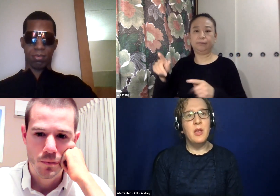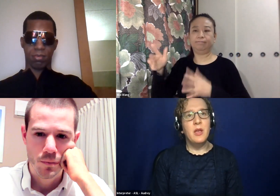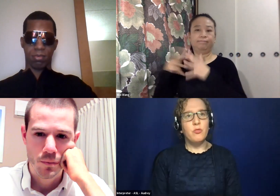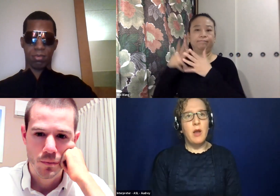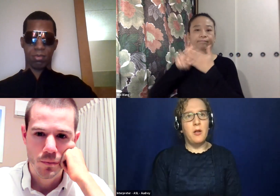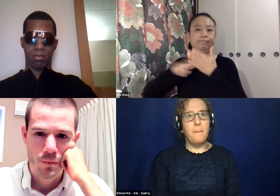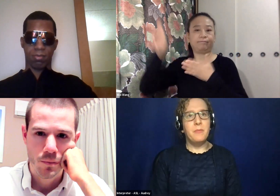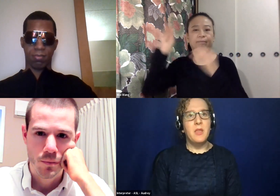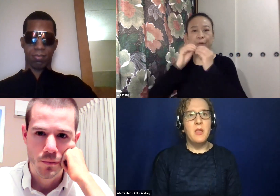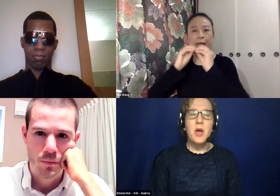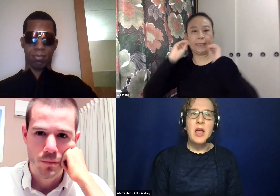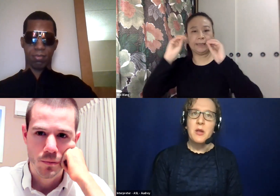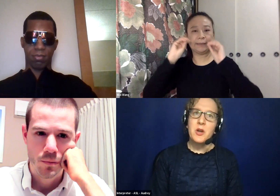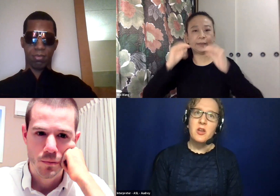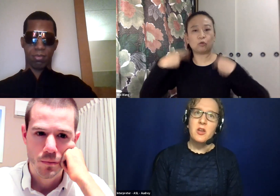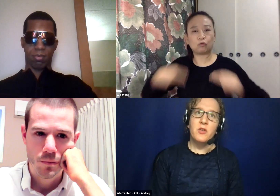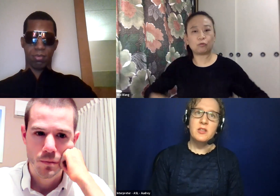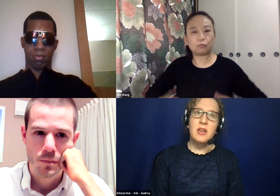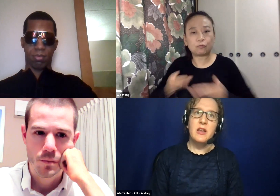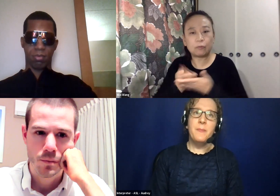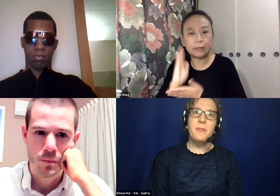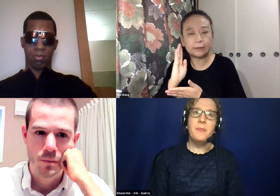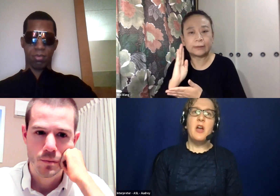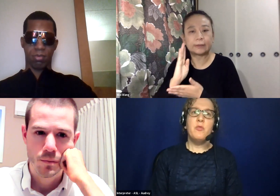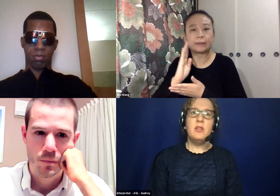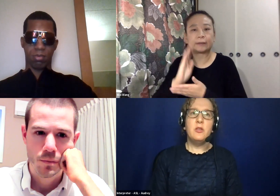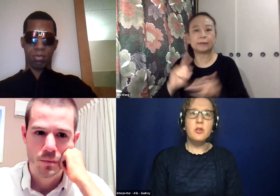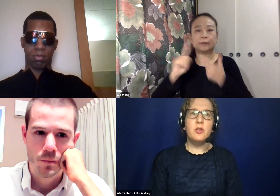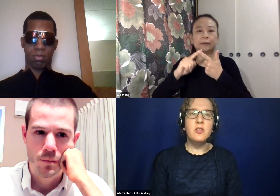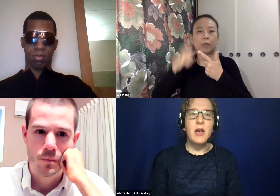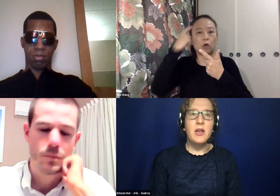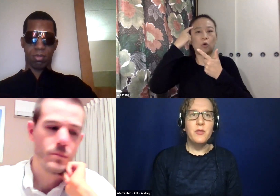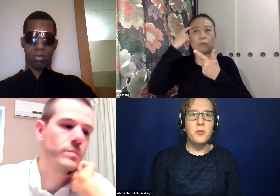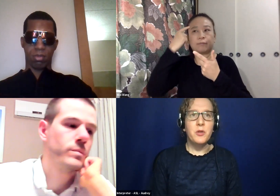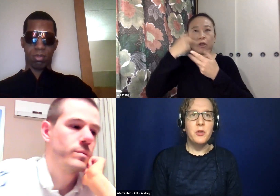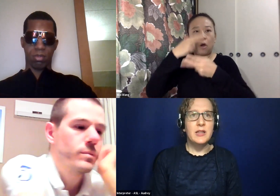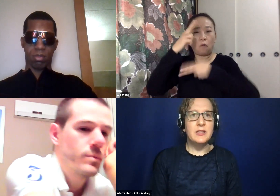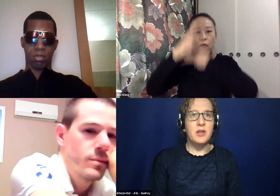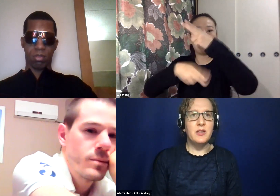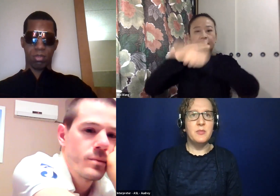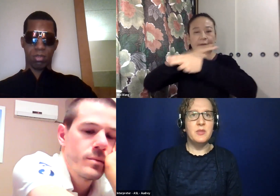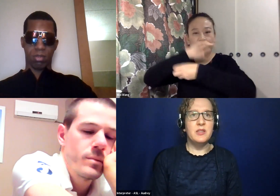realm, but at American University, I really learned the value of Human Rights, because I'm